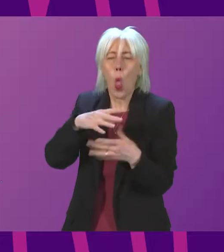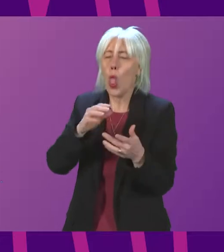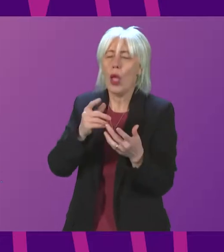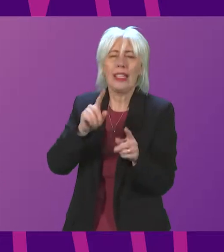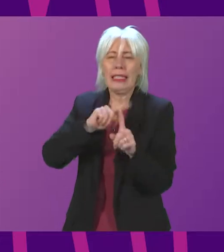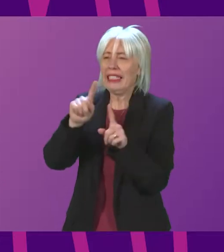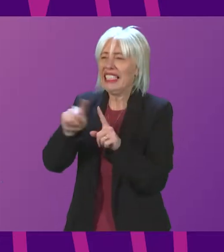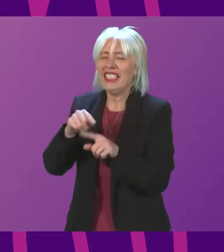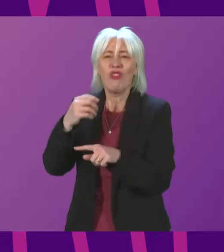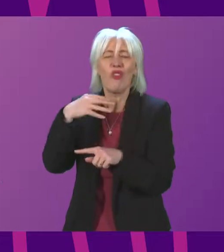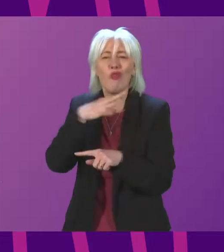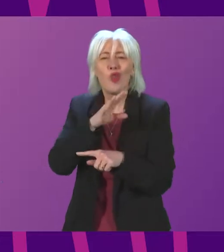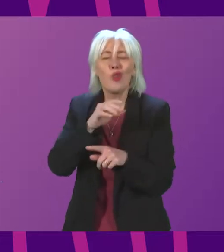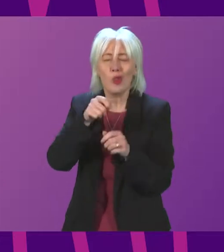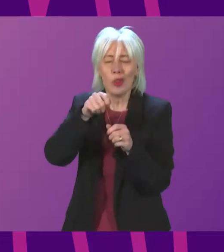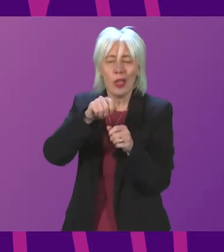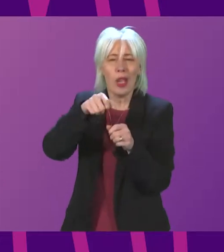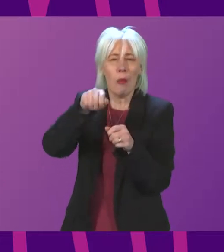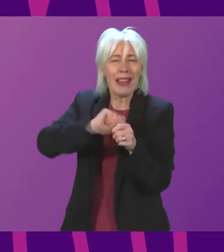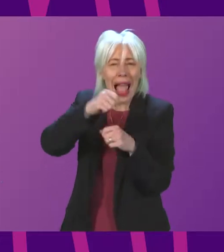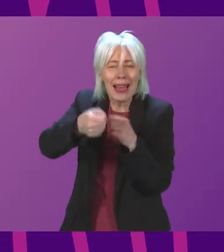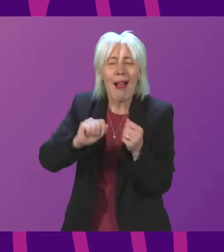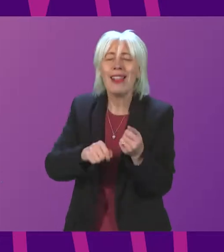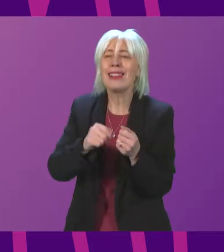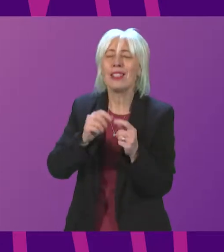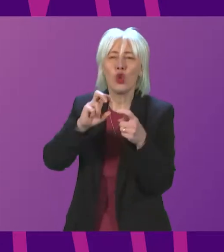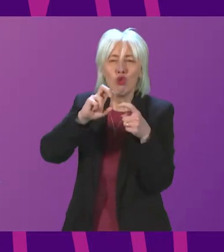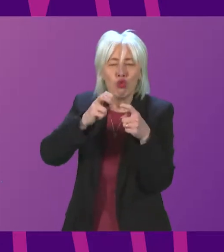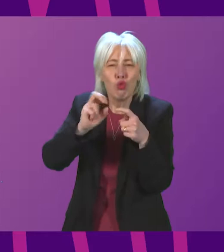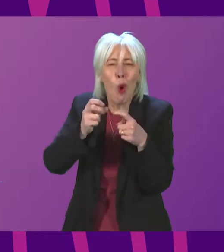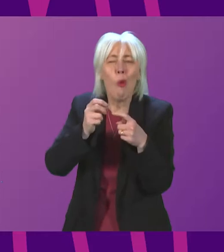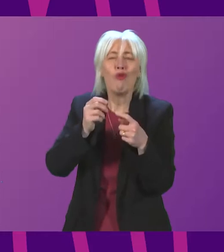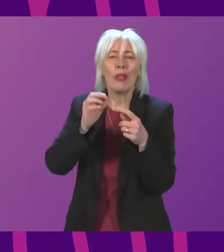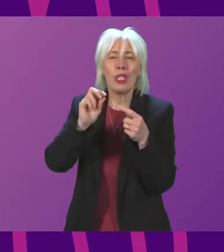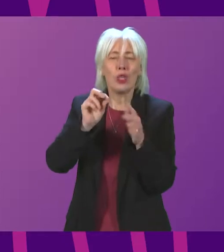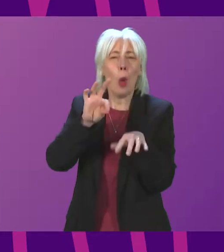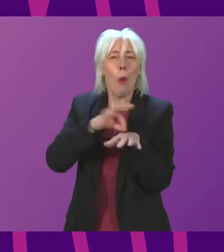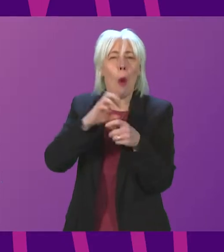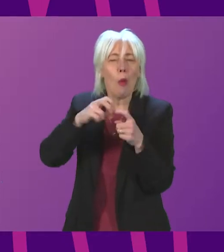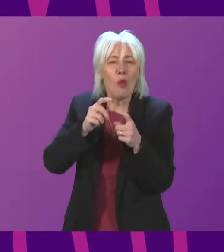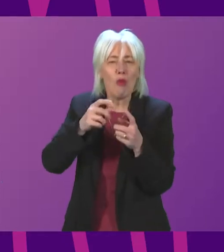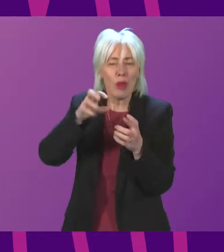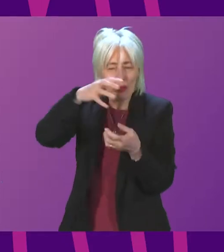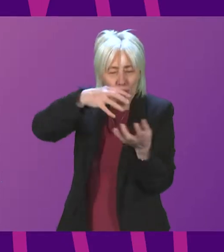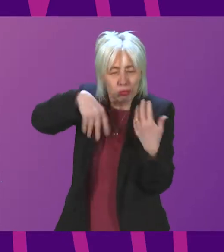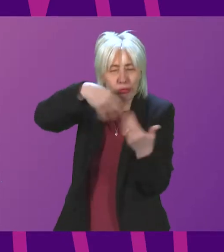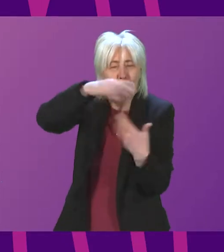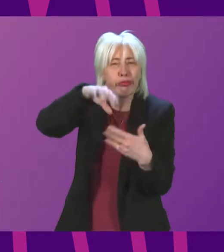bananas, blueberries and other fruits together and liquidise them. The smoothie might taste